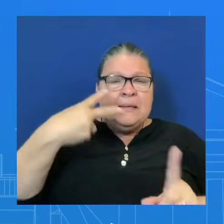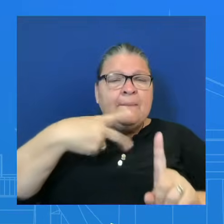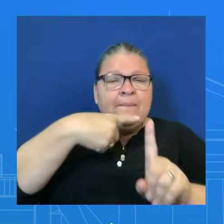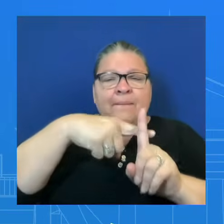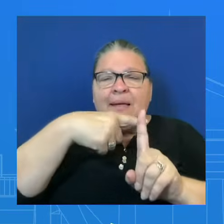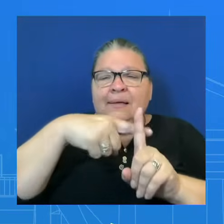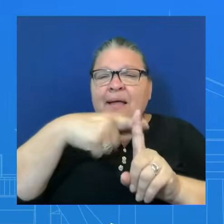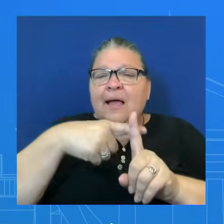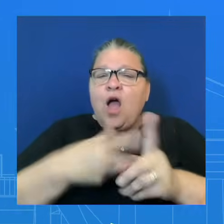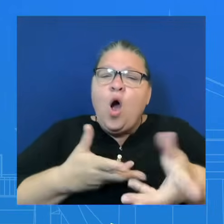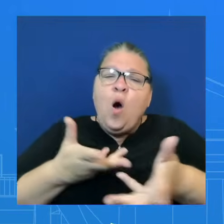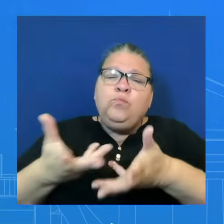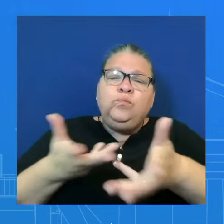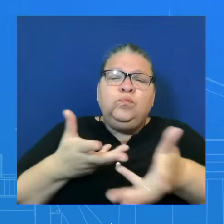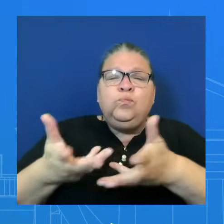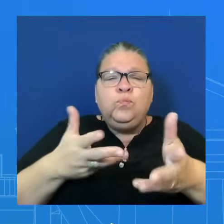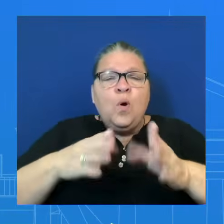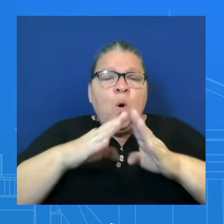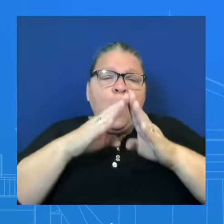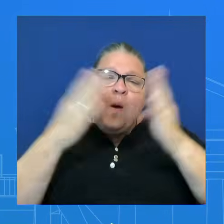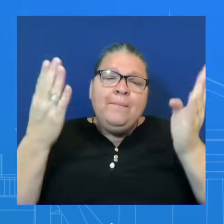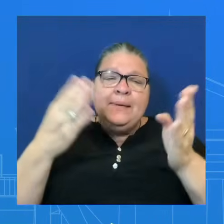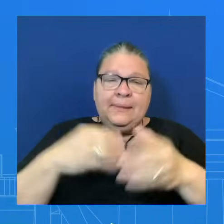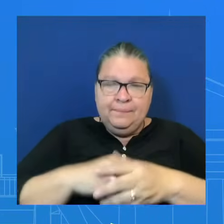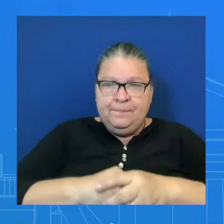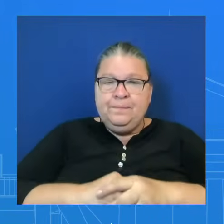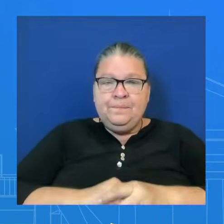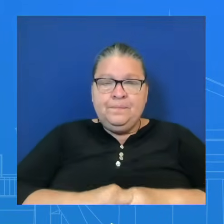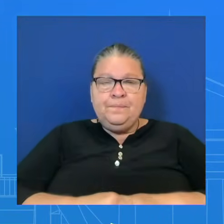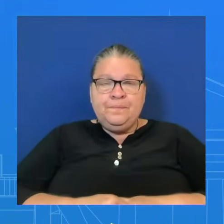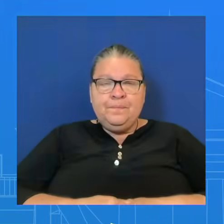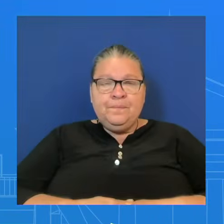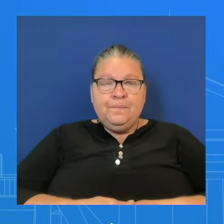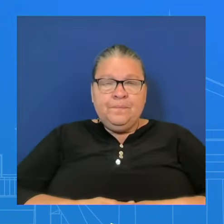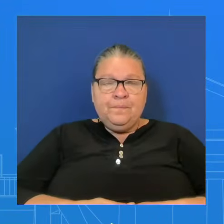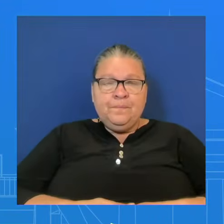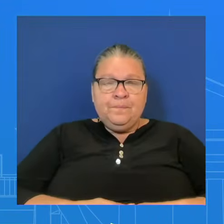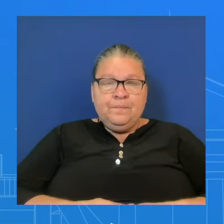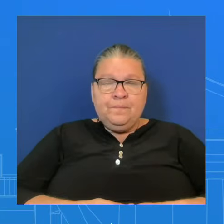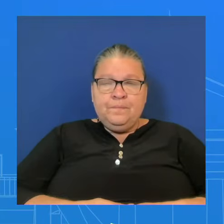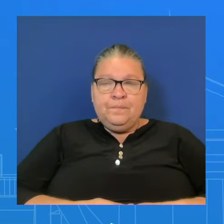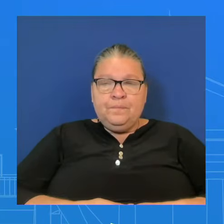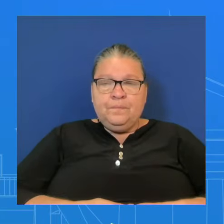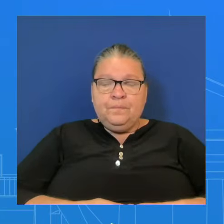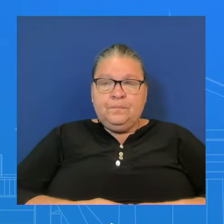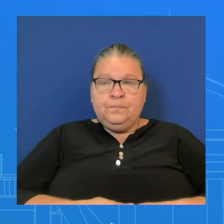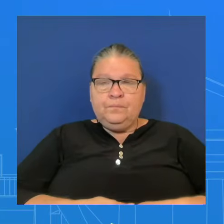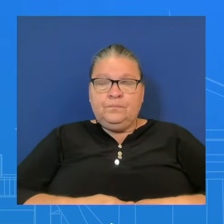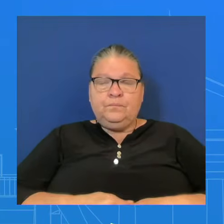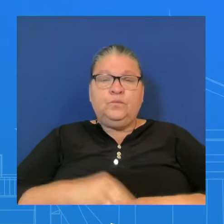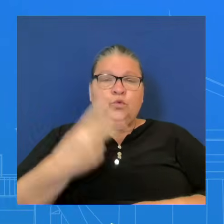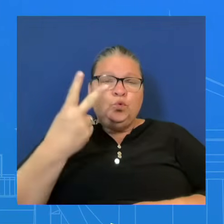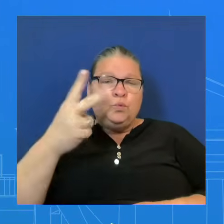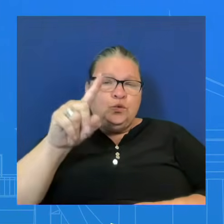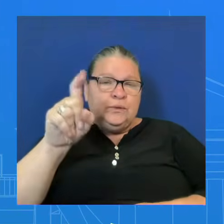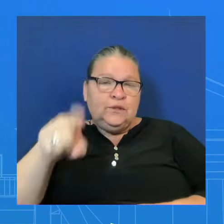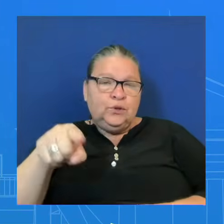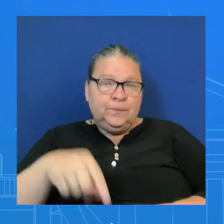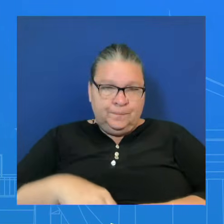And thank you, John. I have two questions. National Security Advisor Sullivan said last weekend